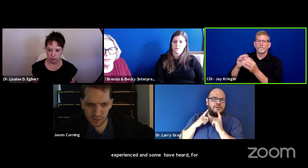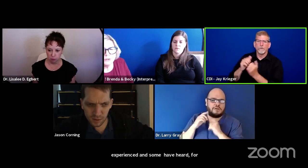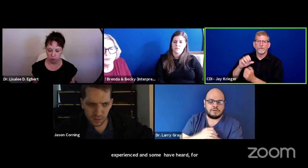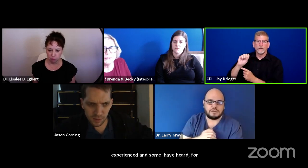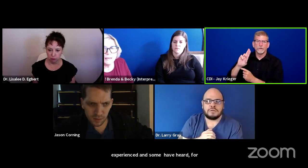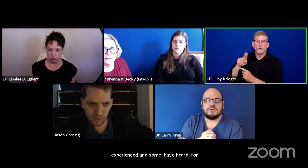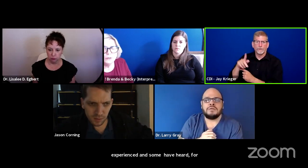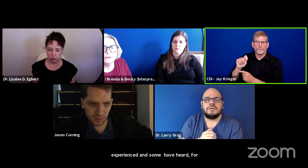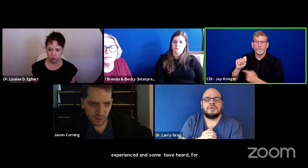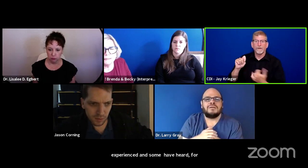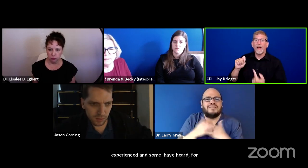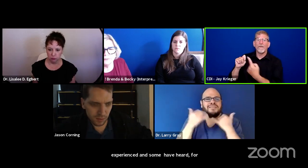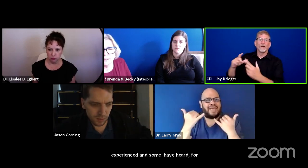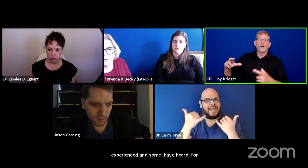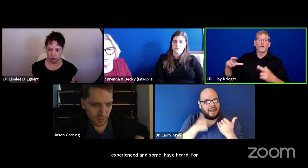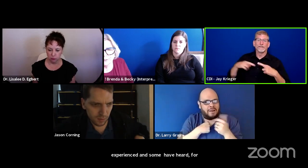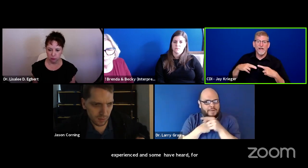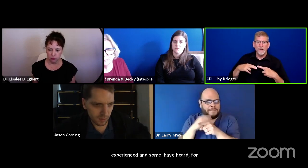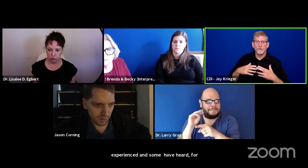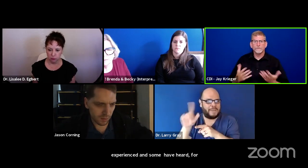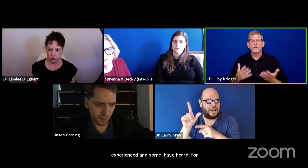the superintendent who recently retired.